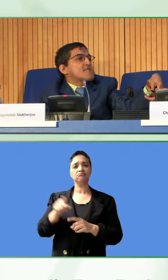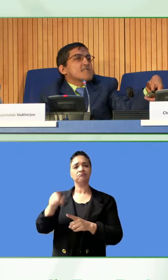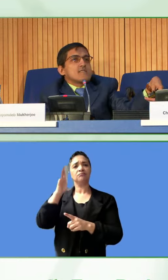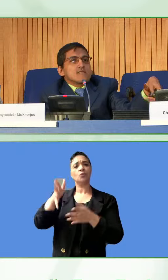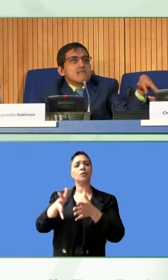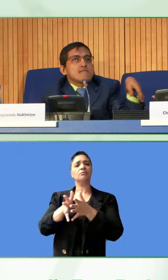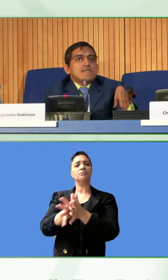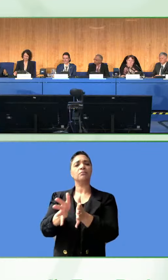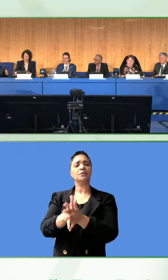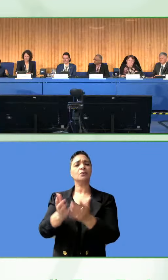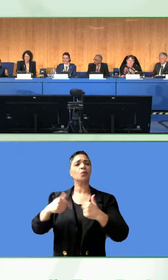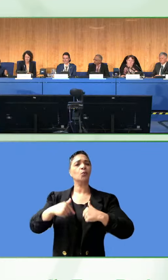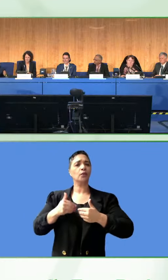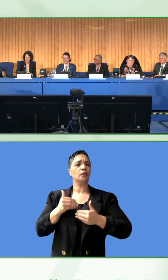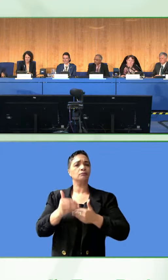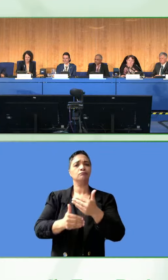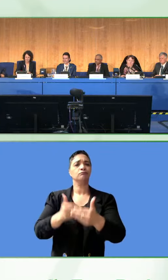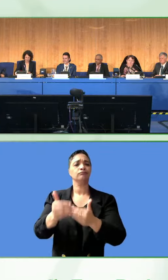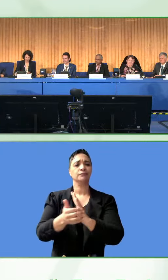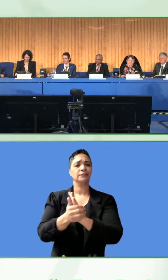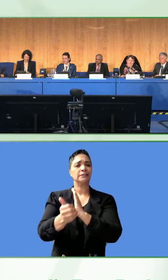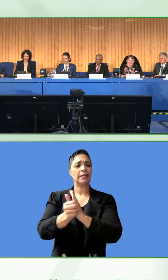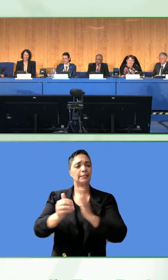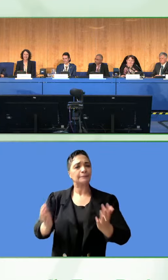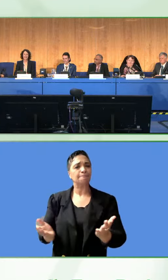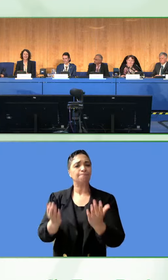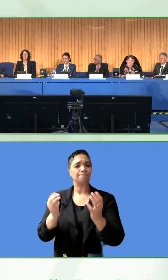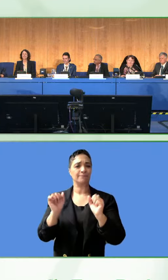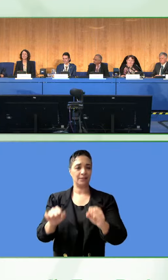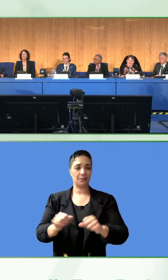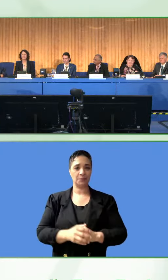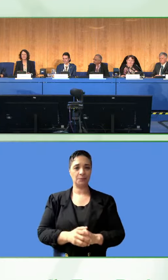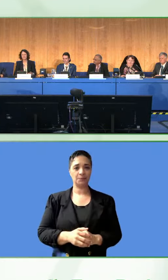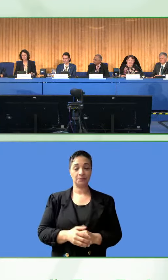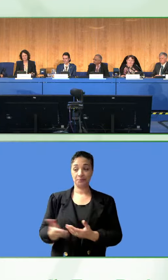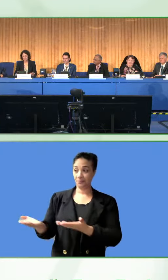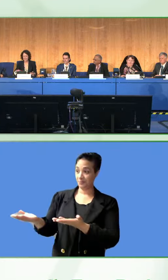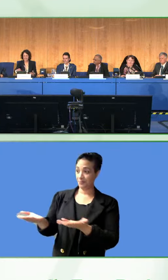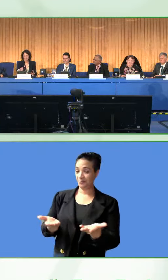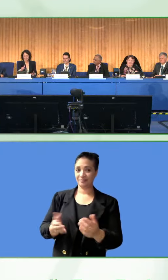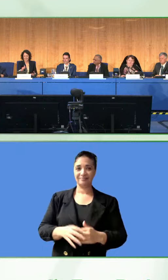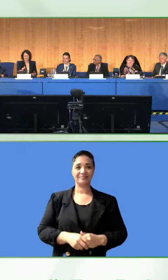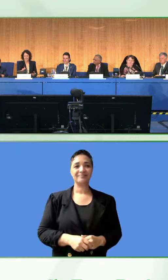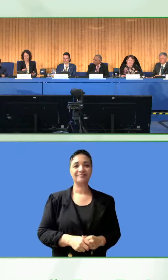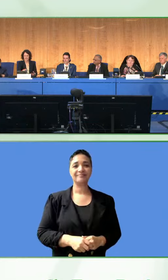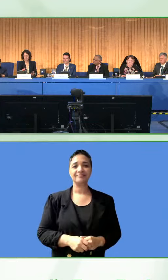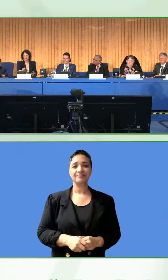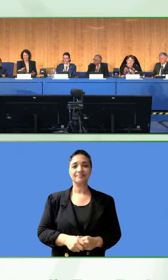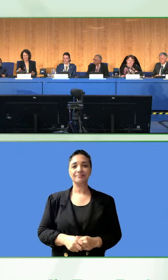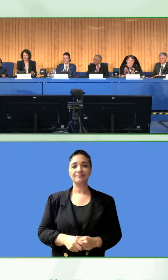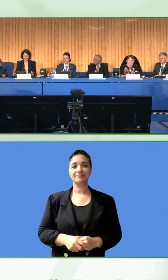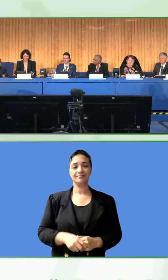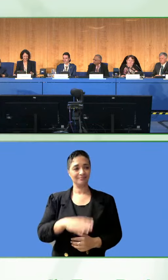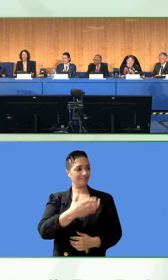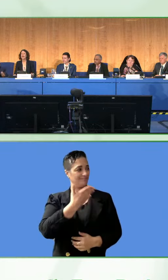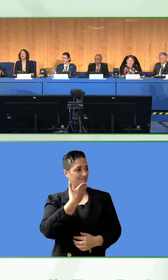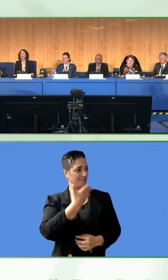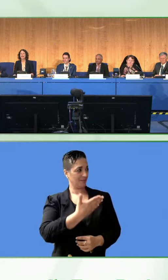Christine. Thank you, Den.